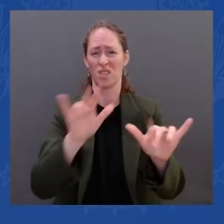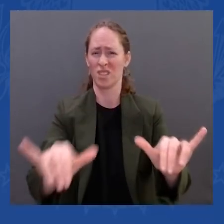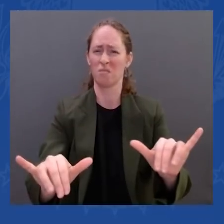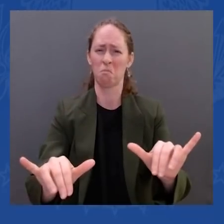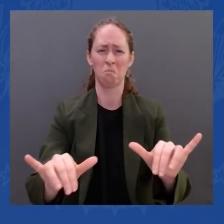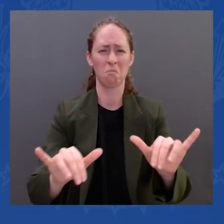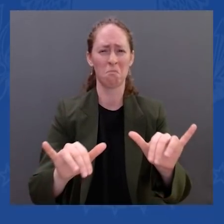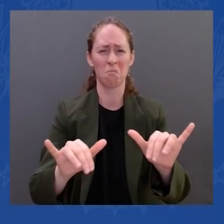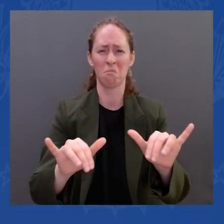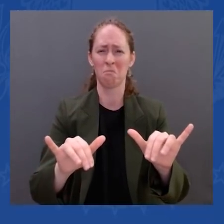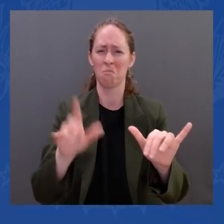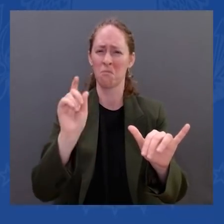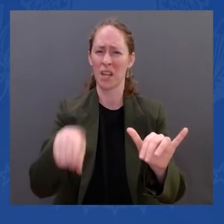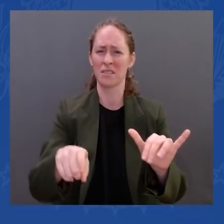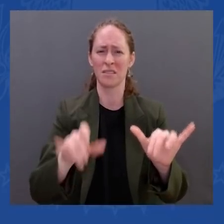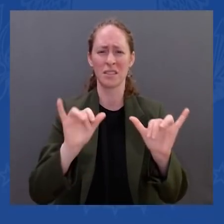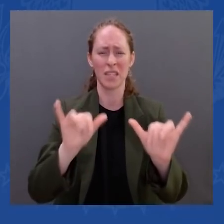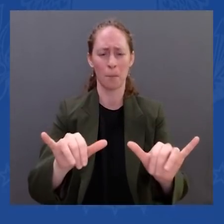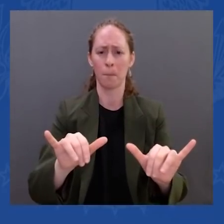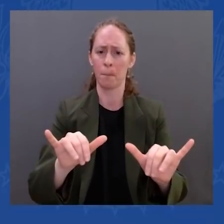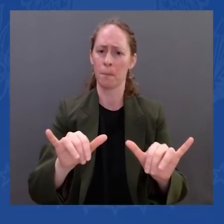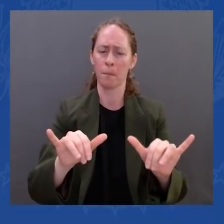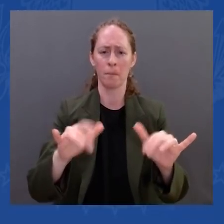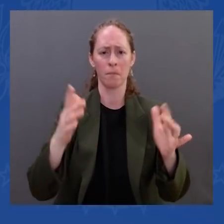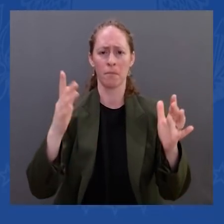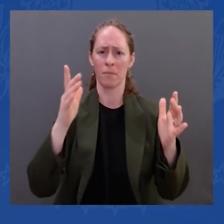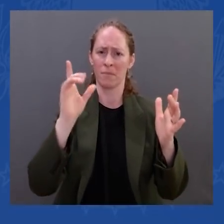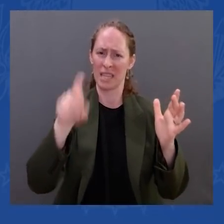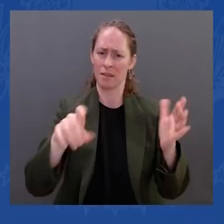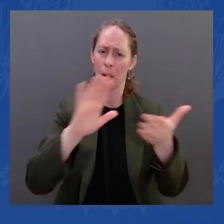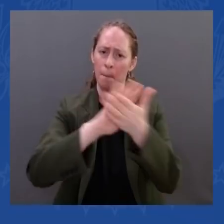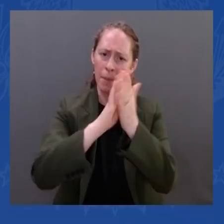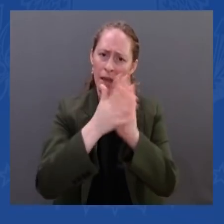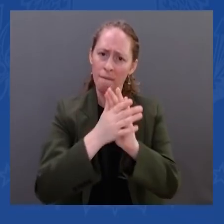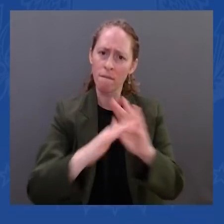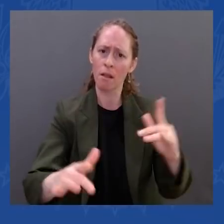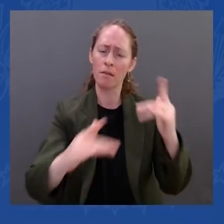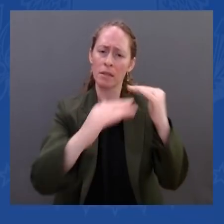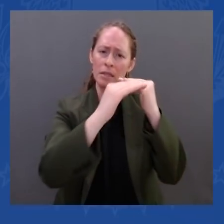which is an indispensable element for security and prosperity of international community,